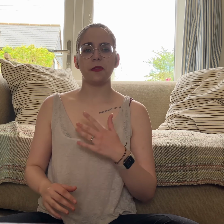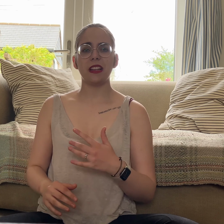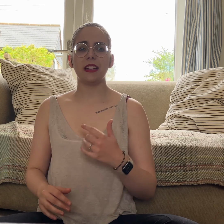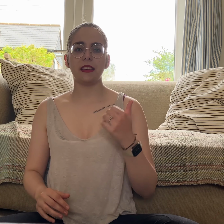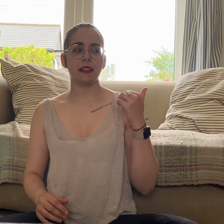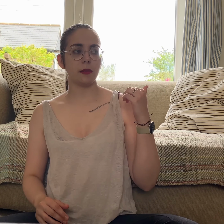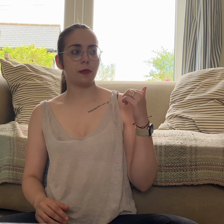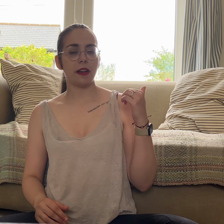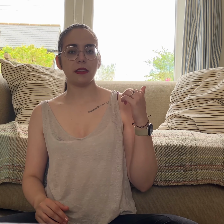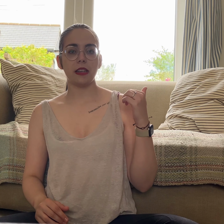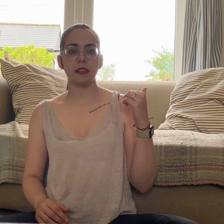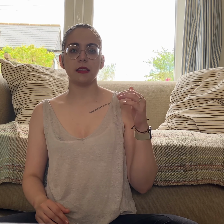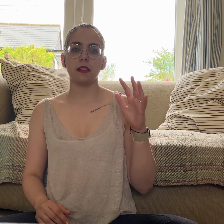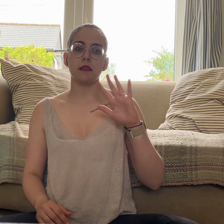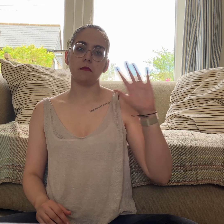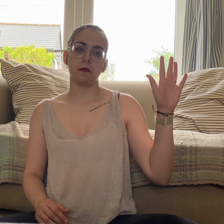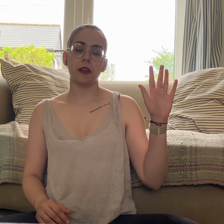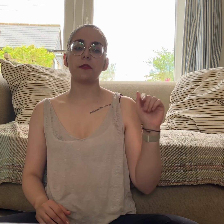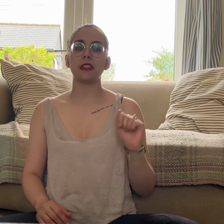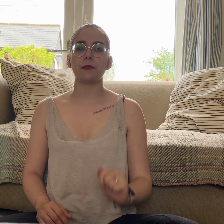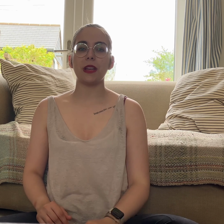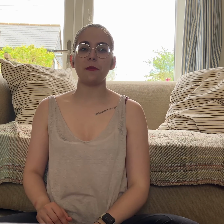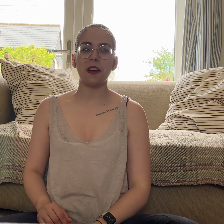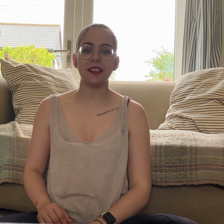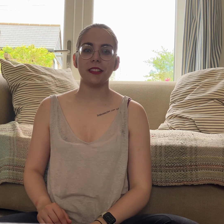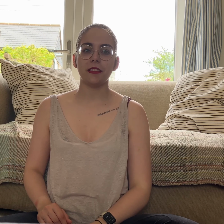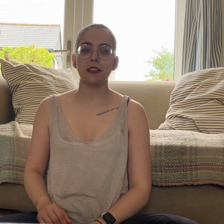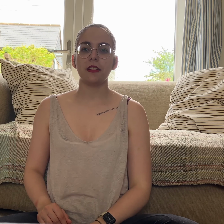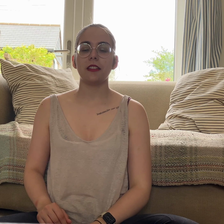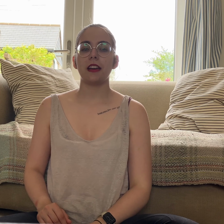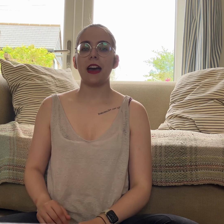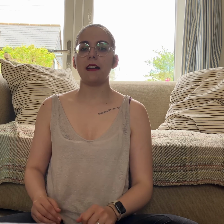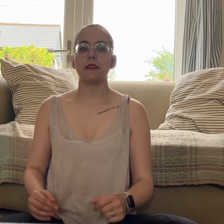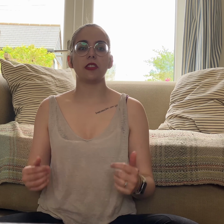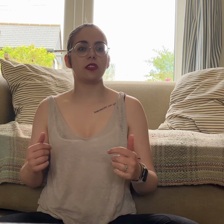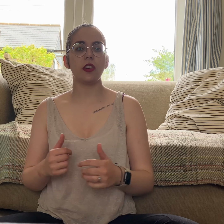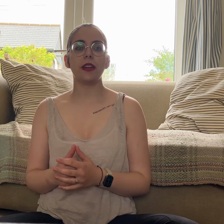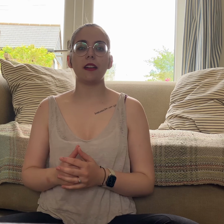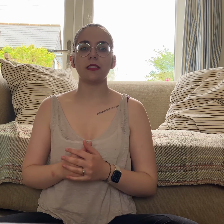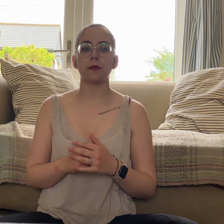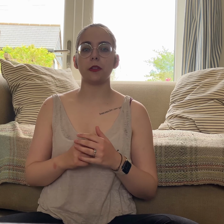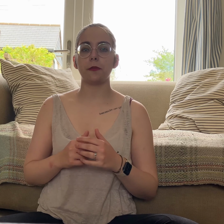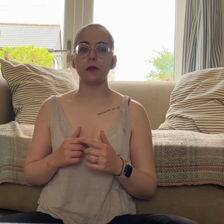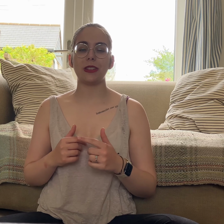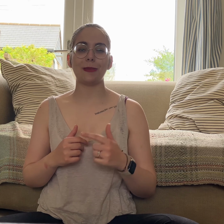feel like you need some practice, feel free to rewind and just join us for the full song